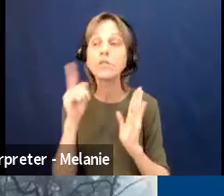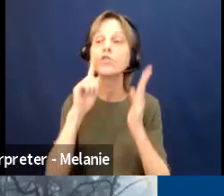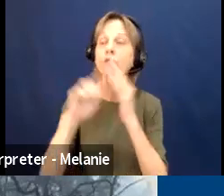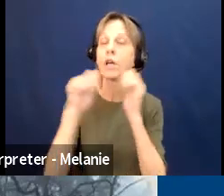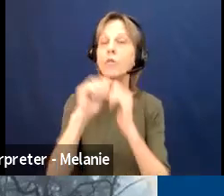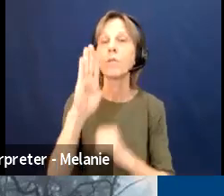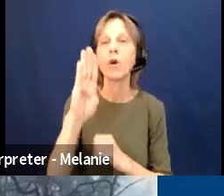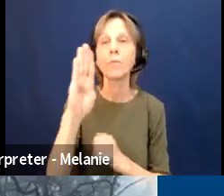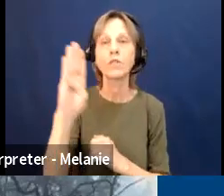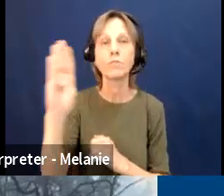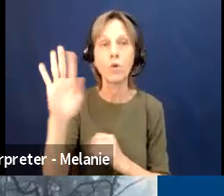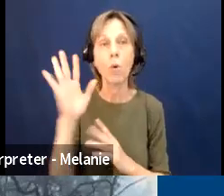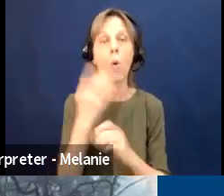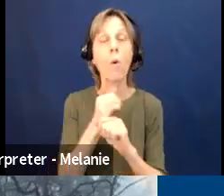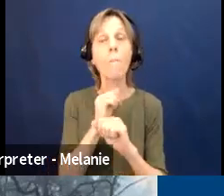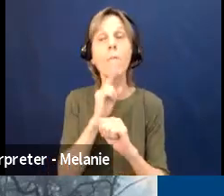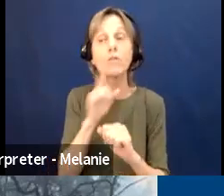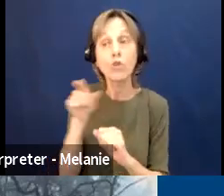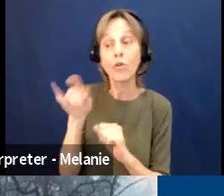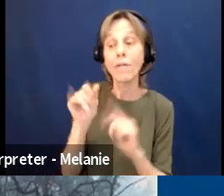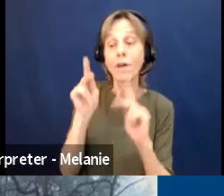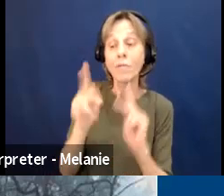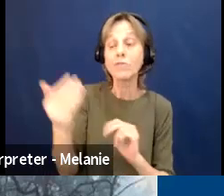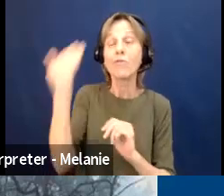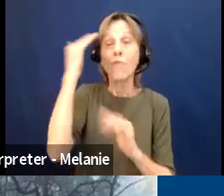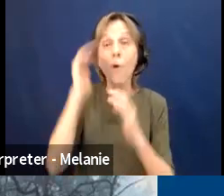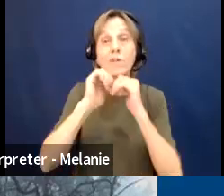make sure they know how to do the kind of work that you want to do so those are some of the main